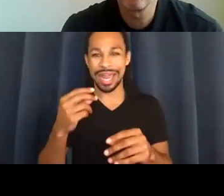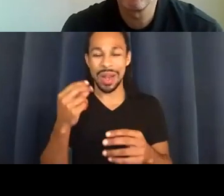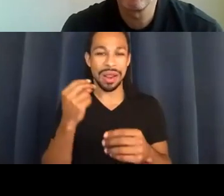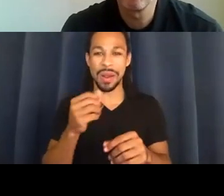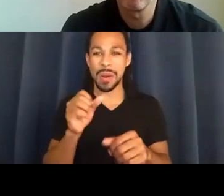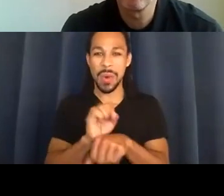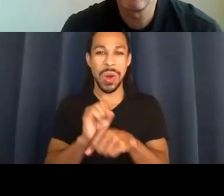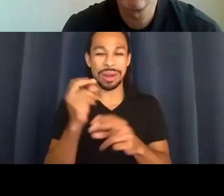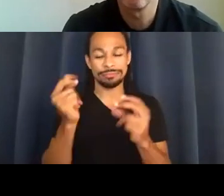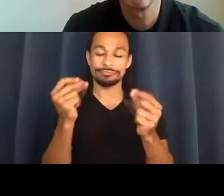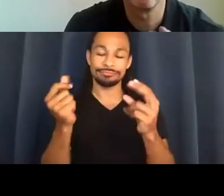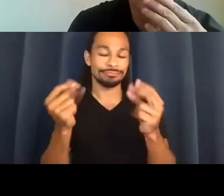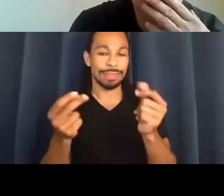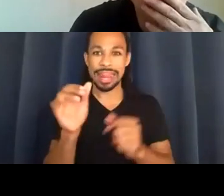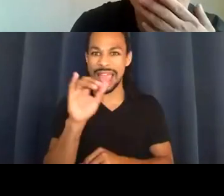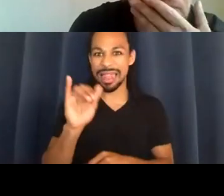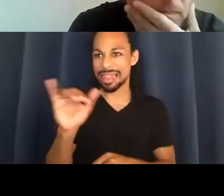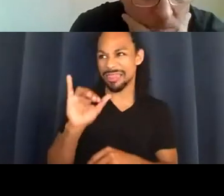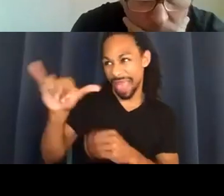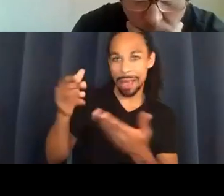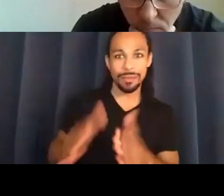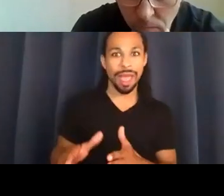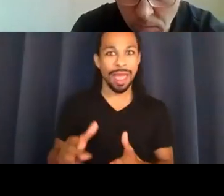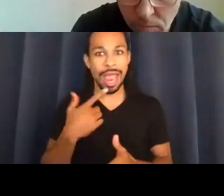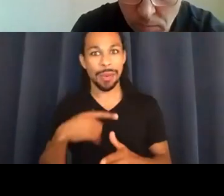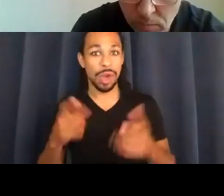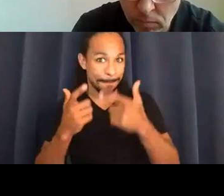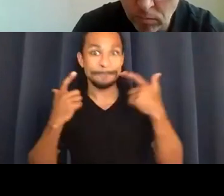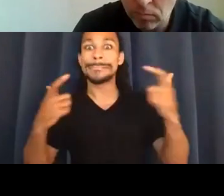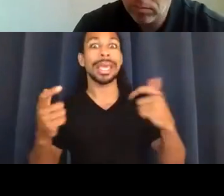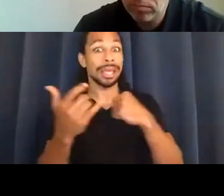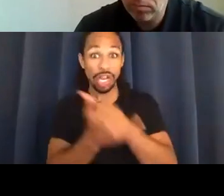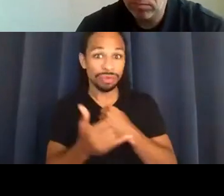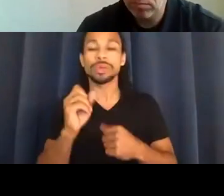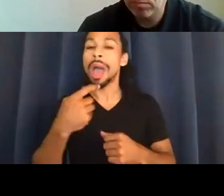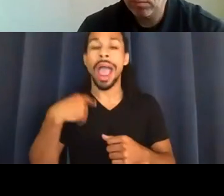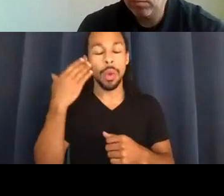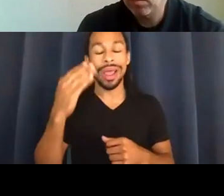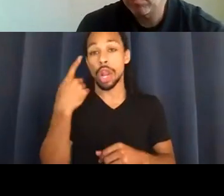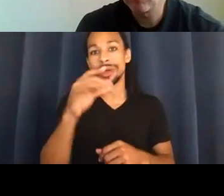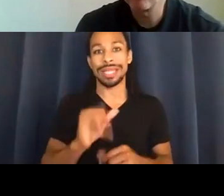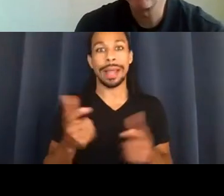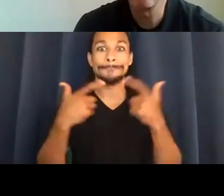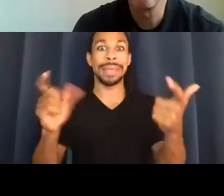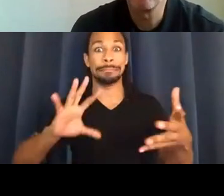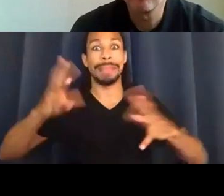so I think it looks like a mess right now, but that is our process. It always has been